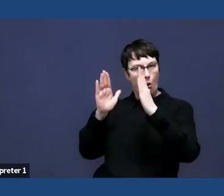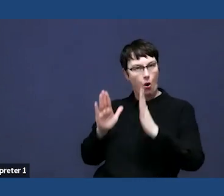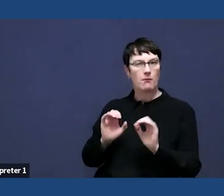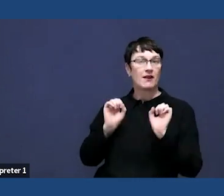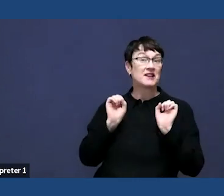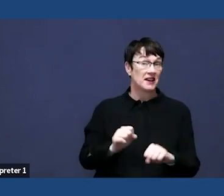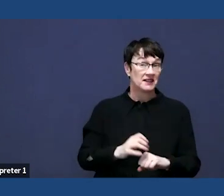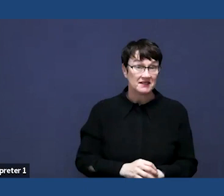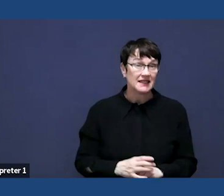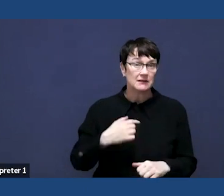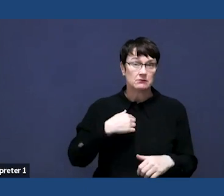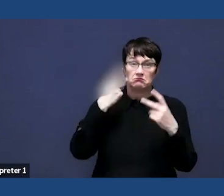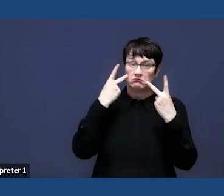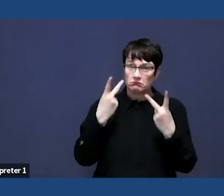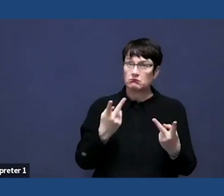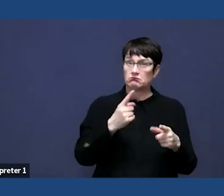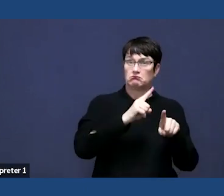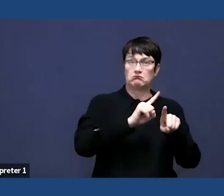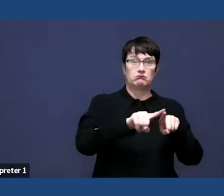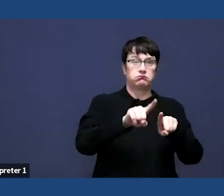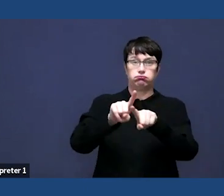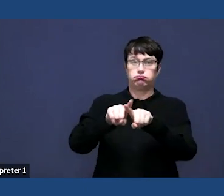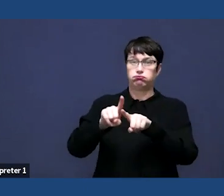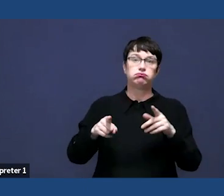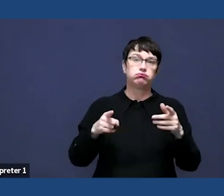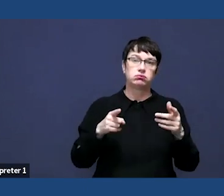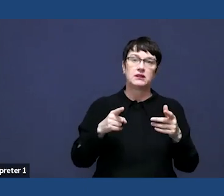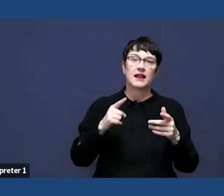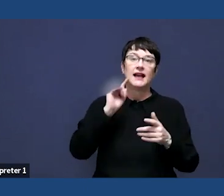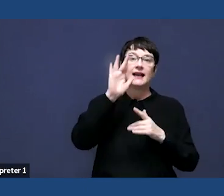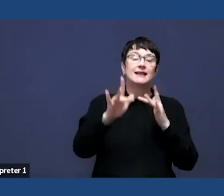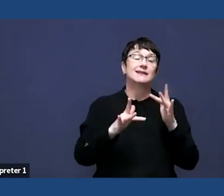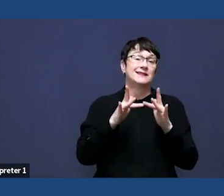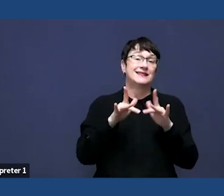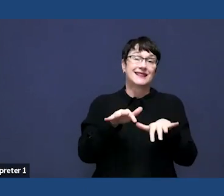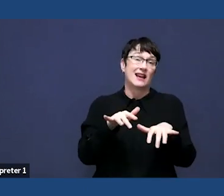And while there's, of course, you know an ongoing debate on this, the research continuously